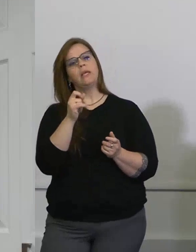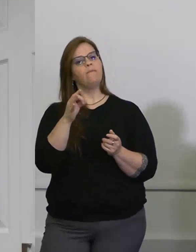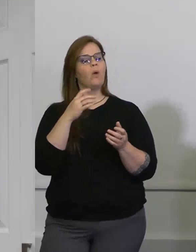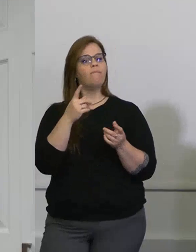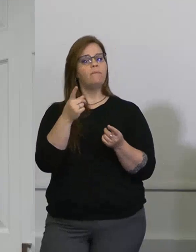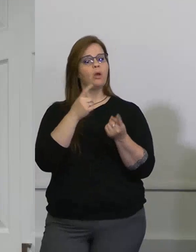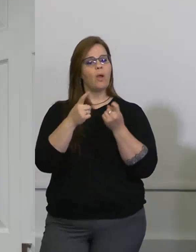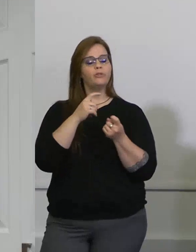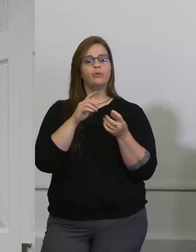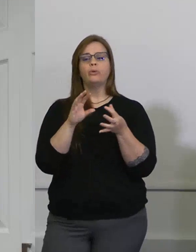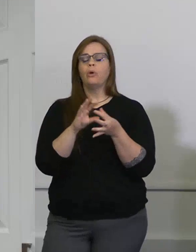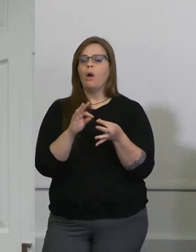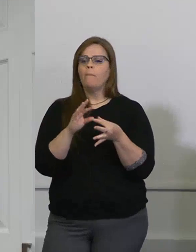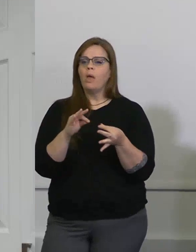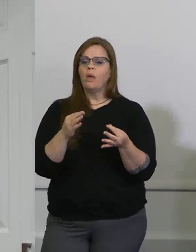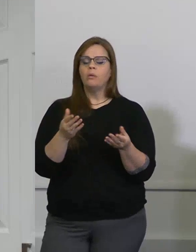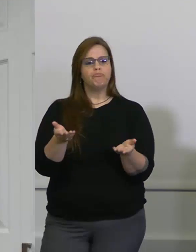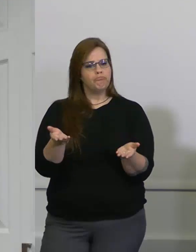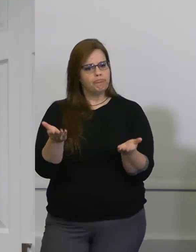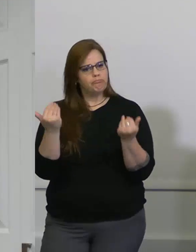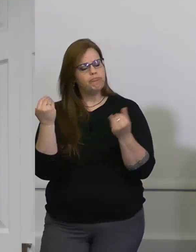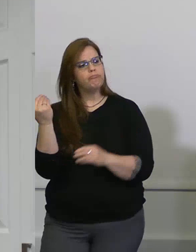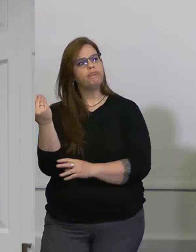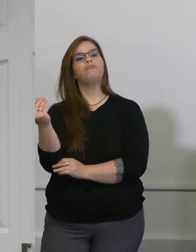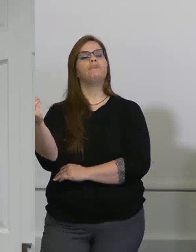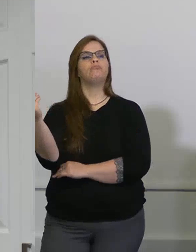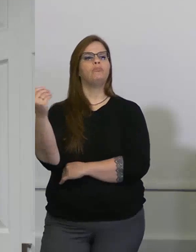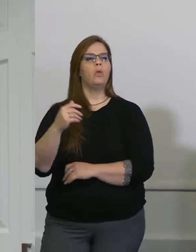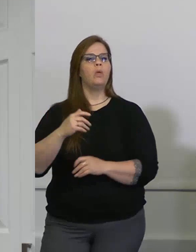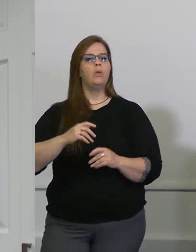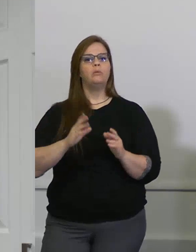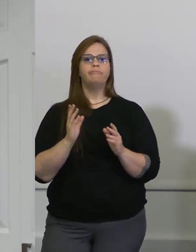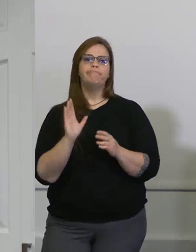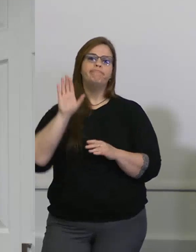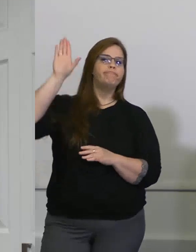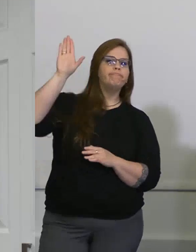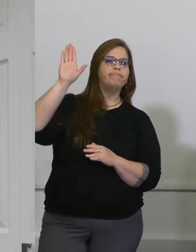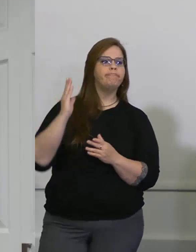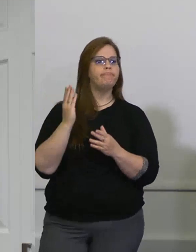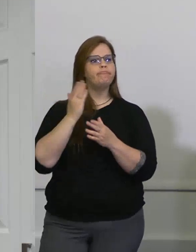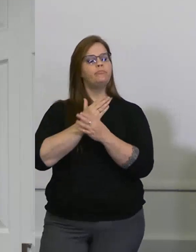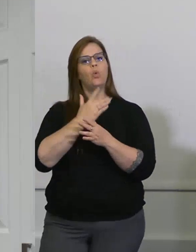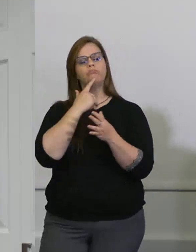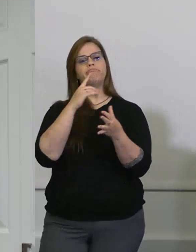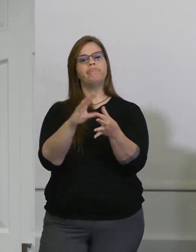or comment to to interject, raise your hand or just say what you want to say.